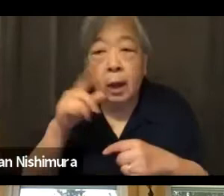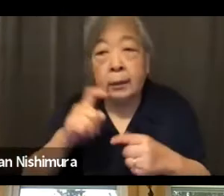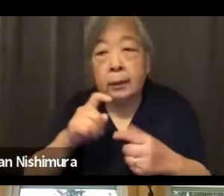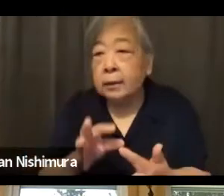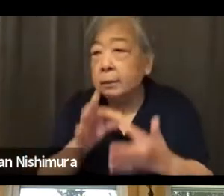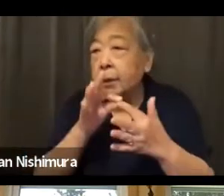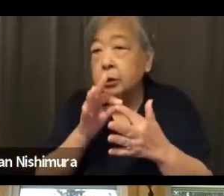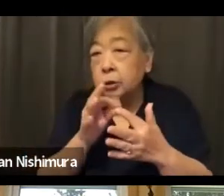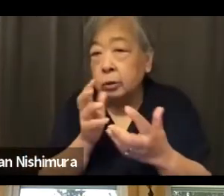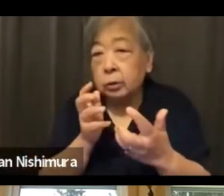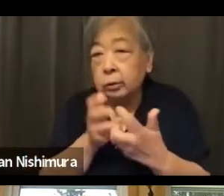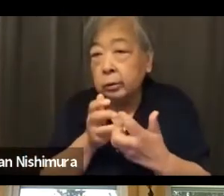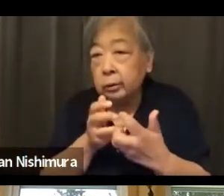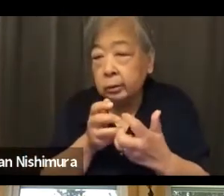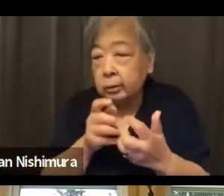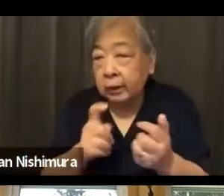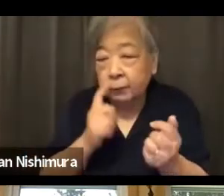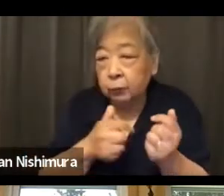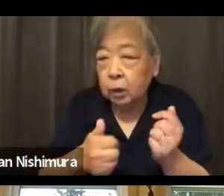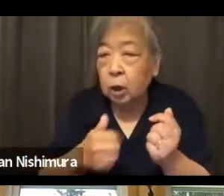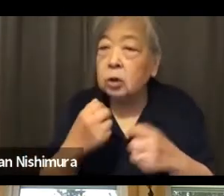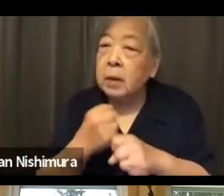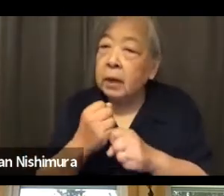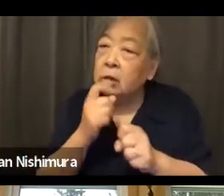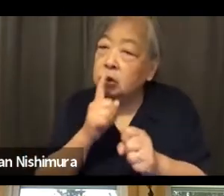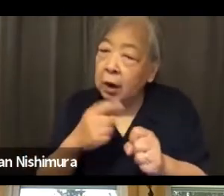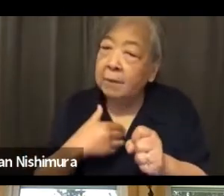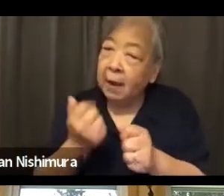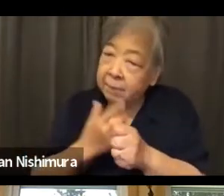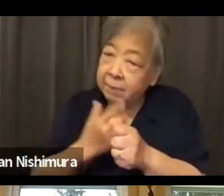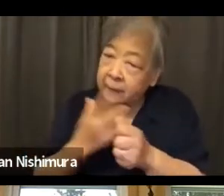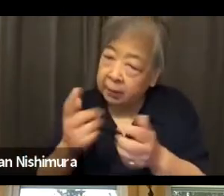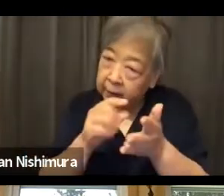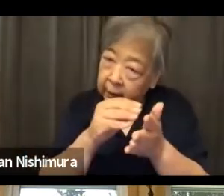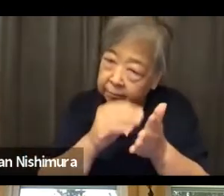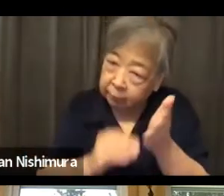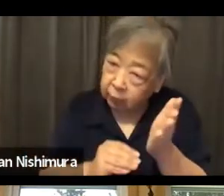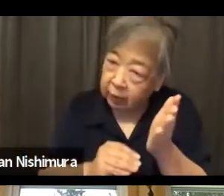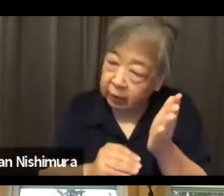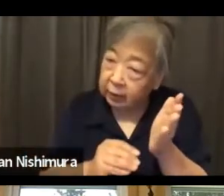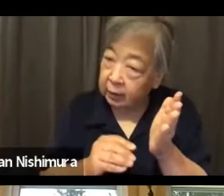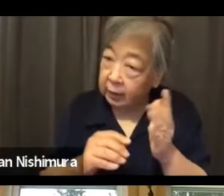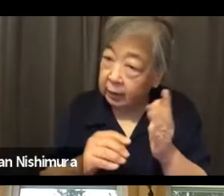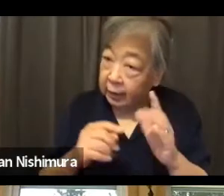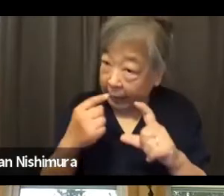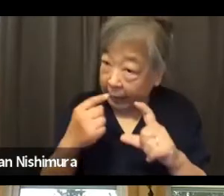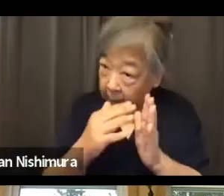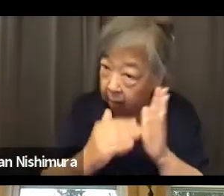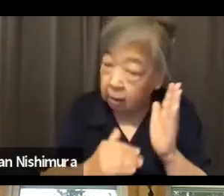so making sure these things are in writing via email, making sure that the overseas staff